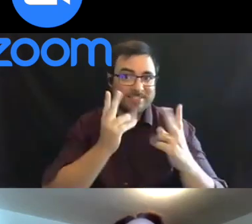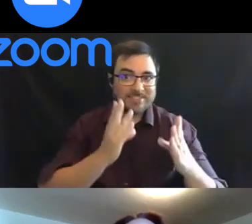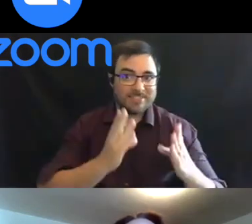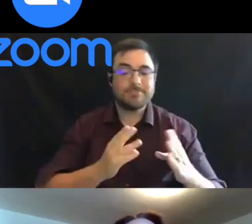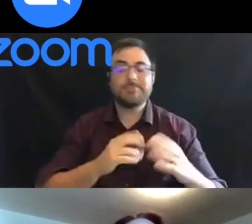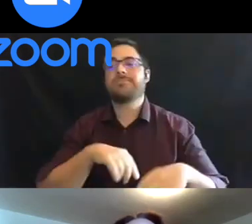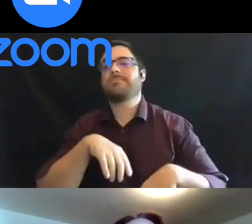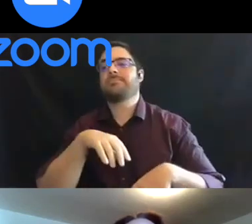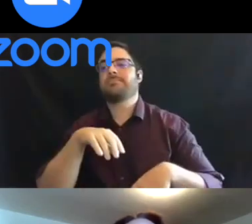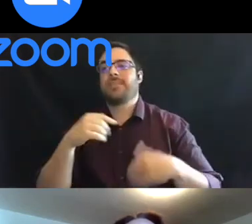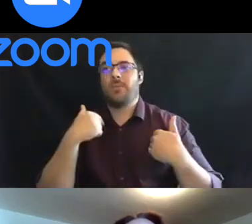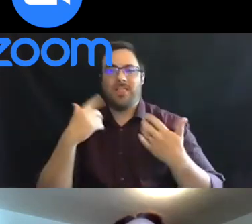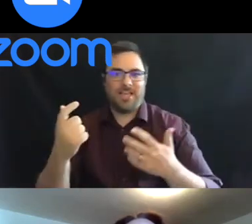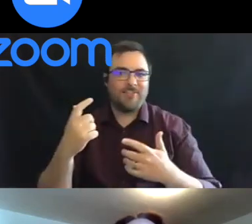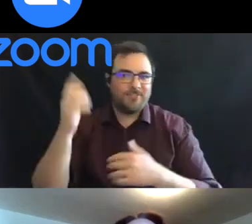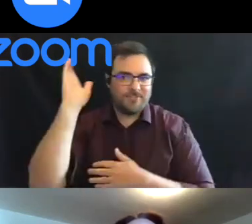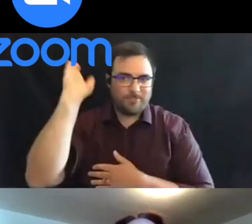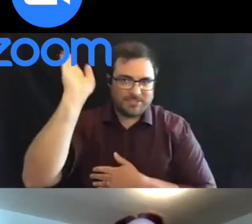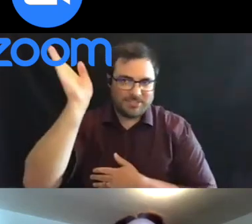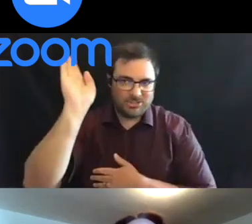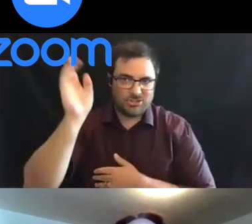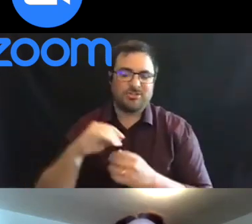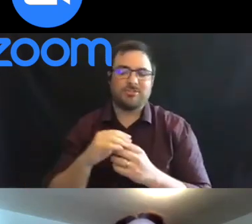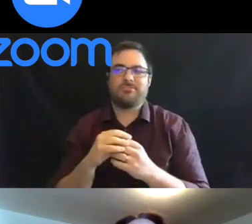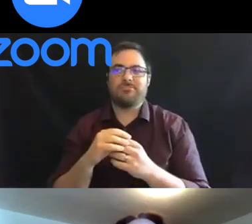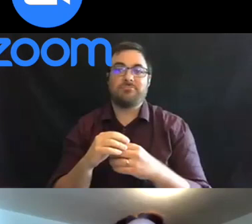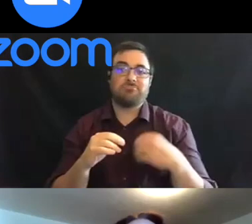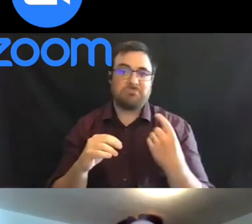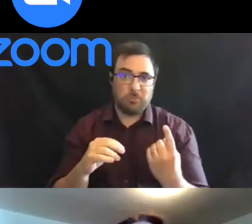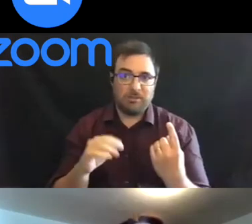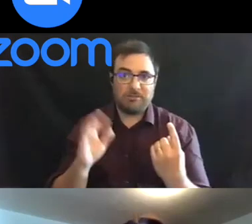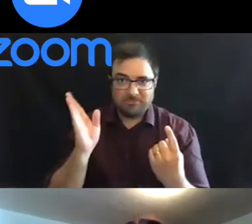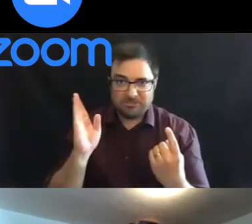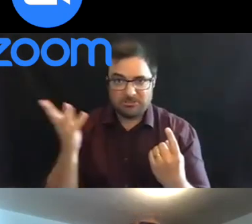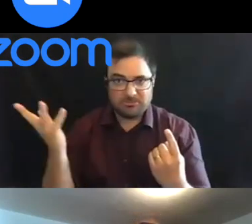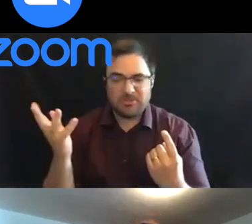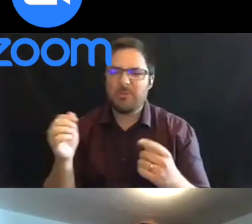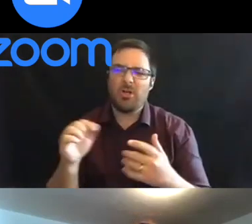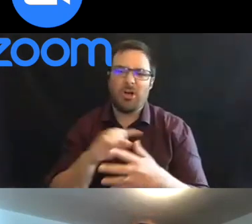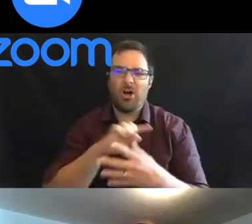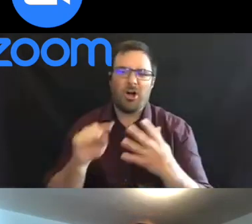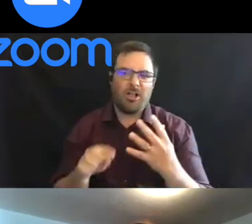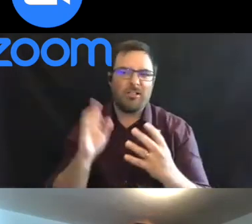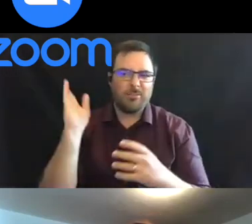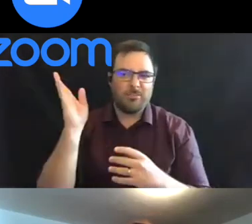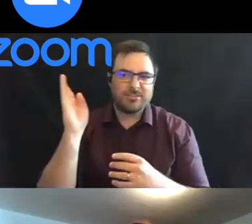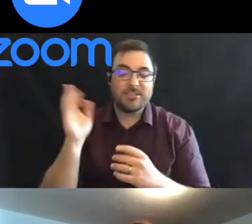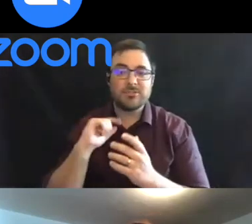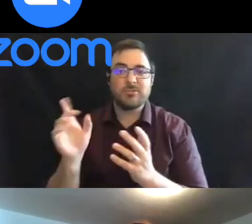presentations. So one presentation... and they'll all be focused to home visitation programs.